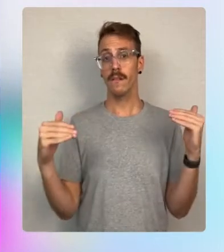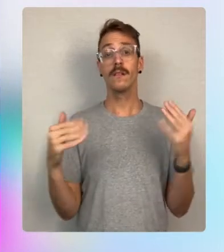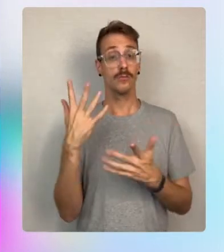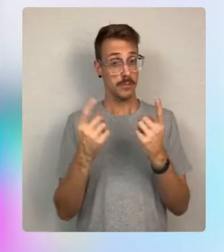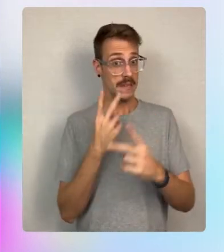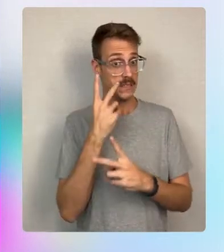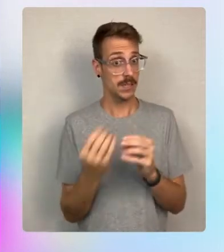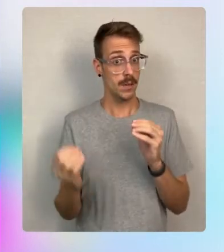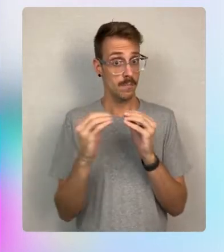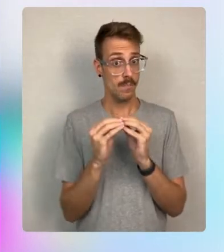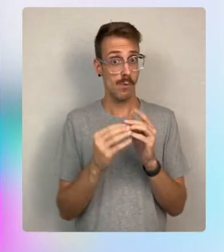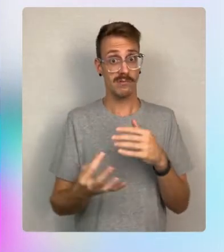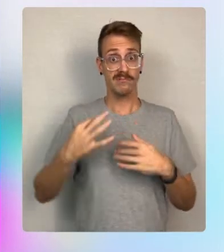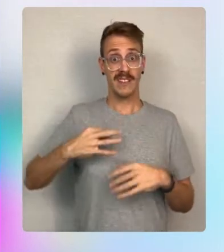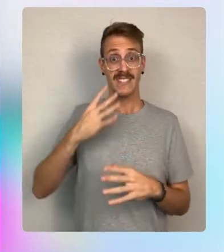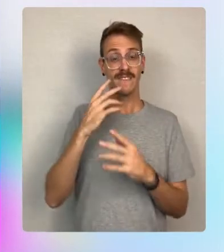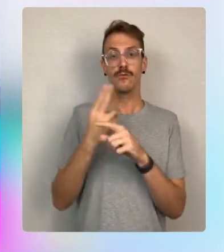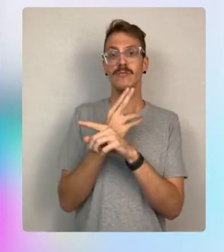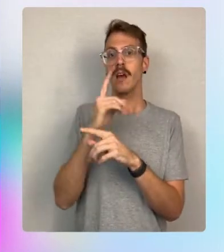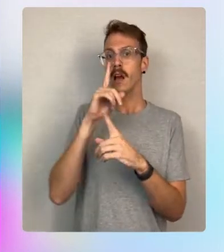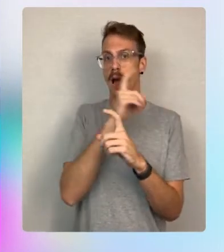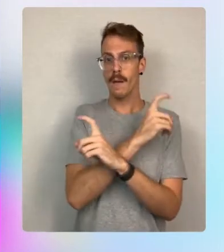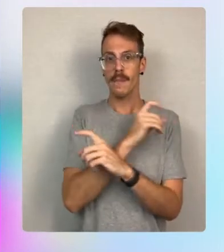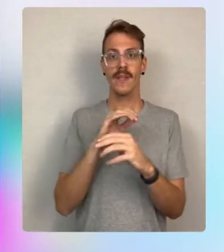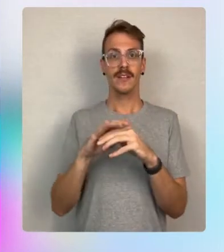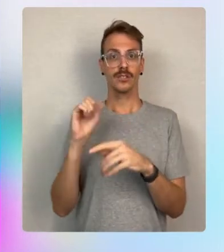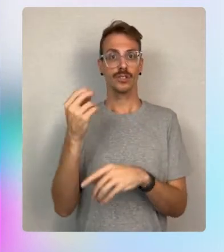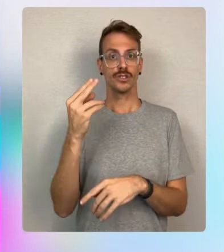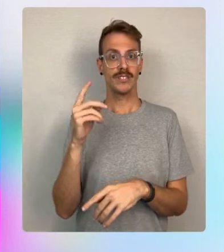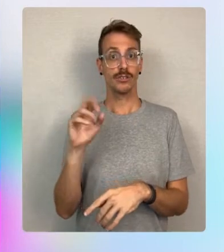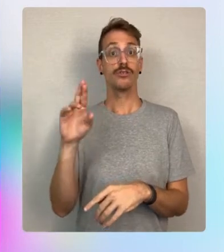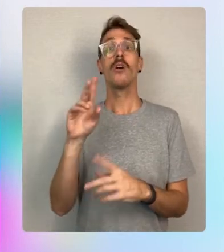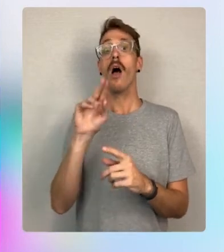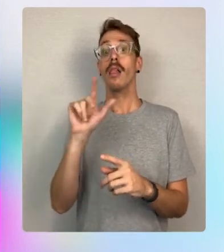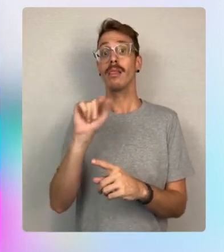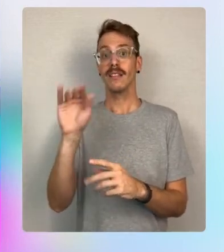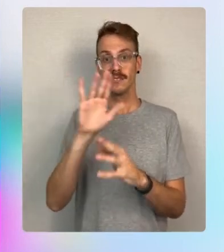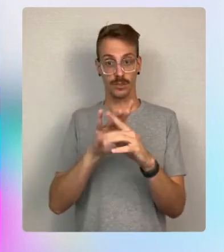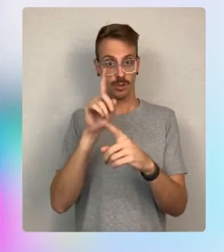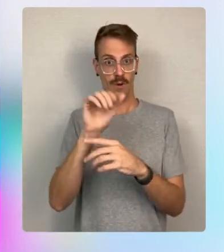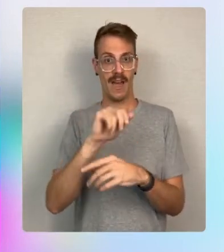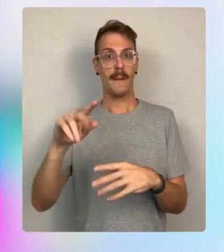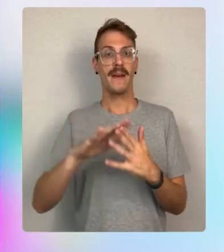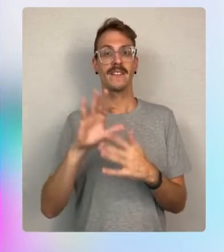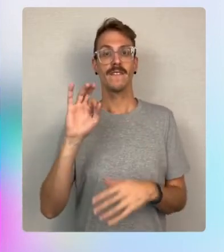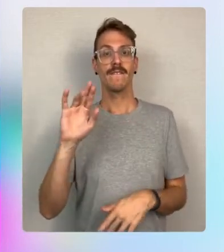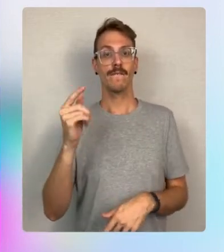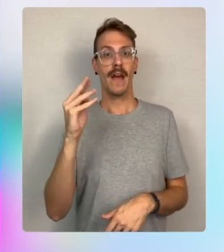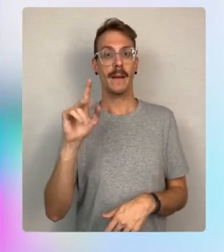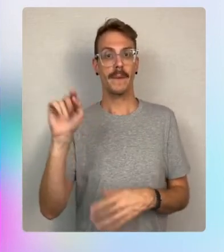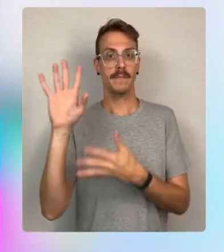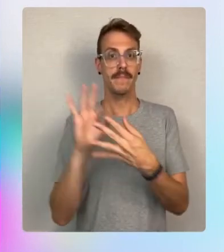You might also see more gains when using complex vertex shaders and less in the cases where your application is fragment bound.